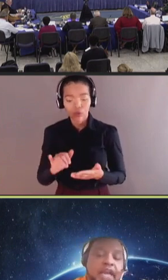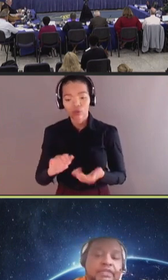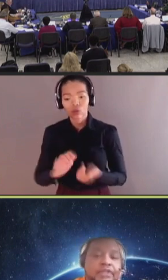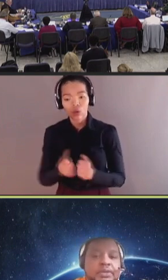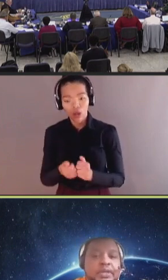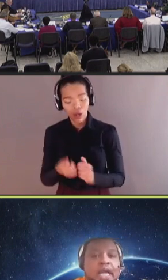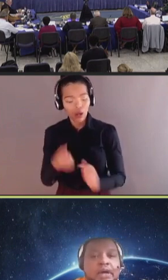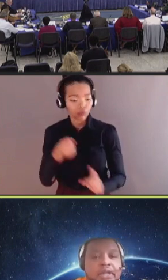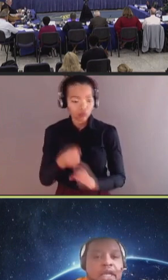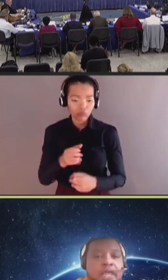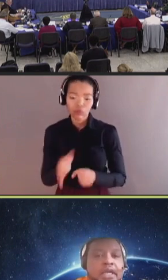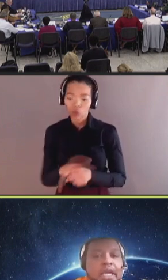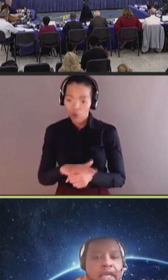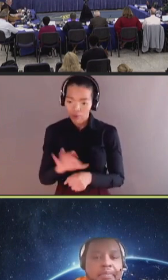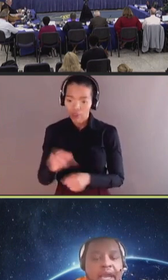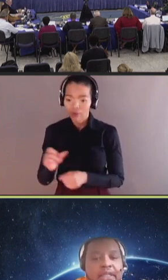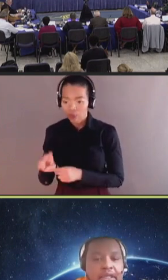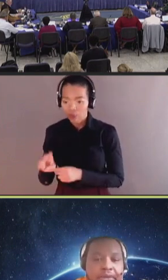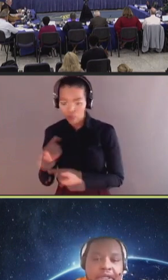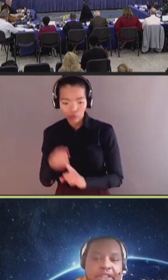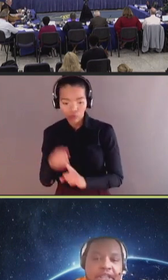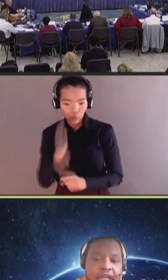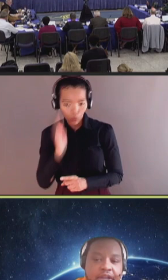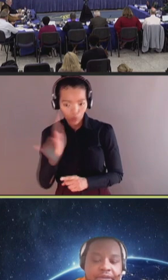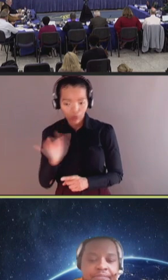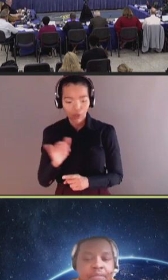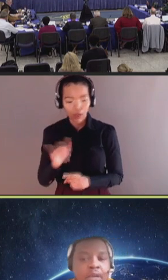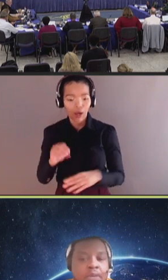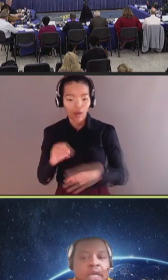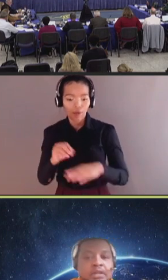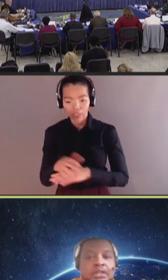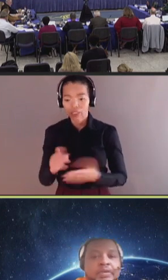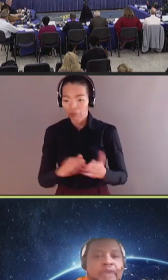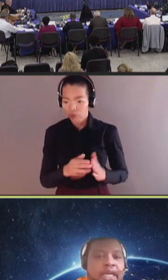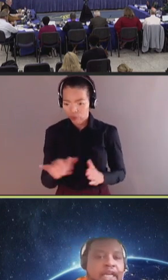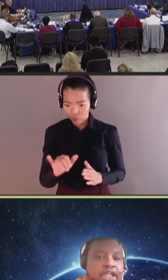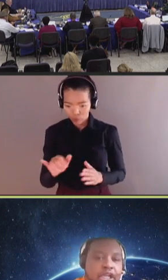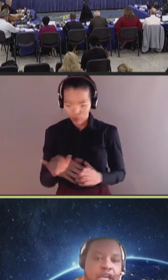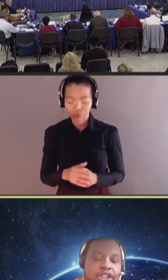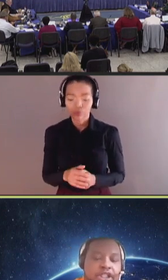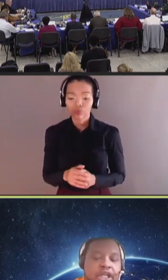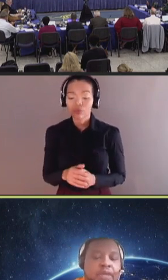and flu and how they impact the community together. We also provided education. And